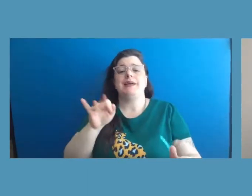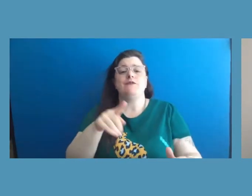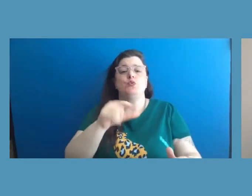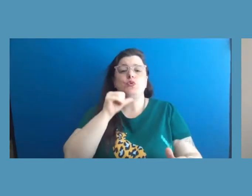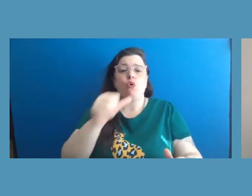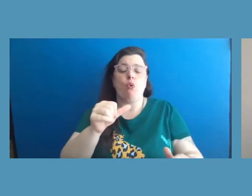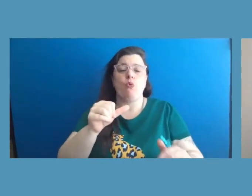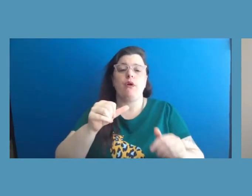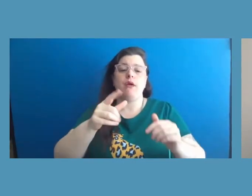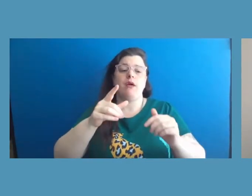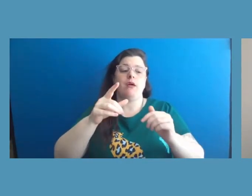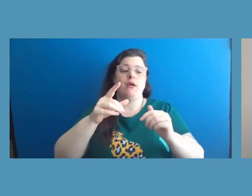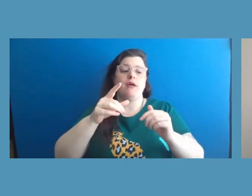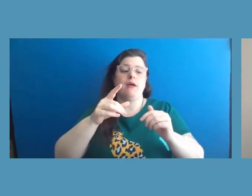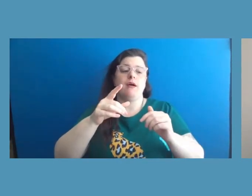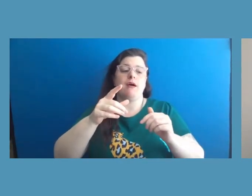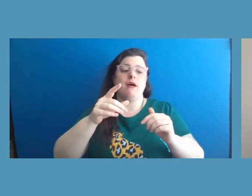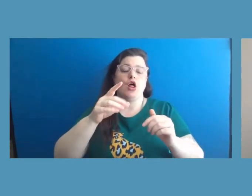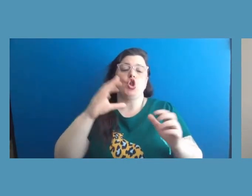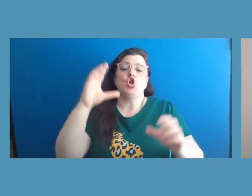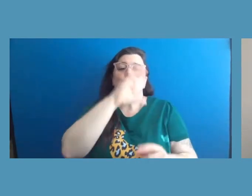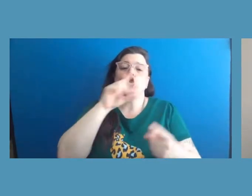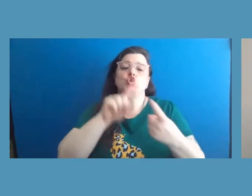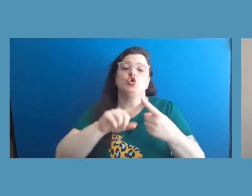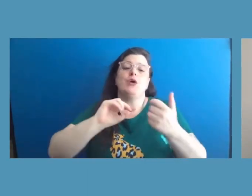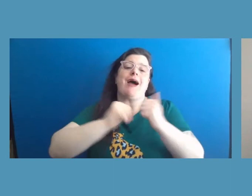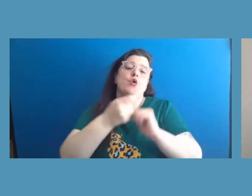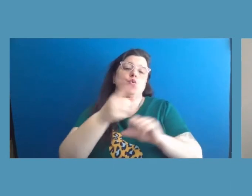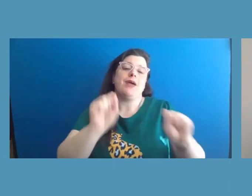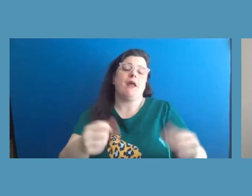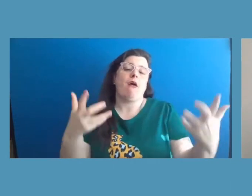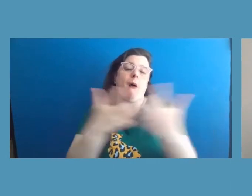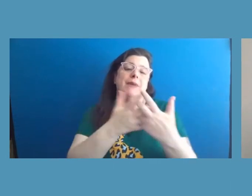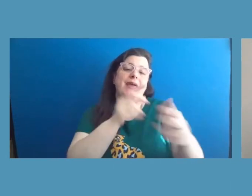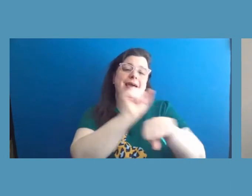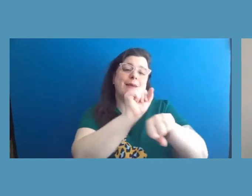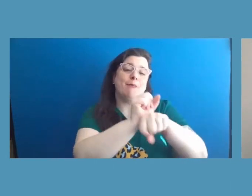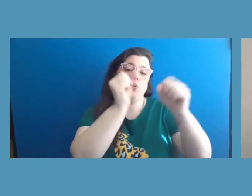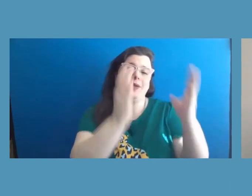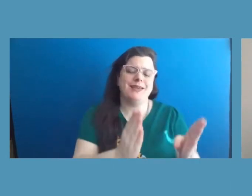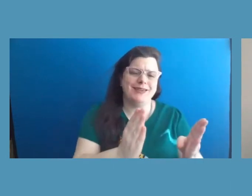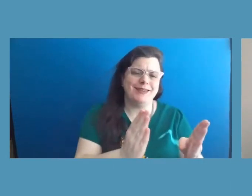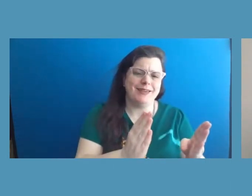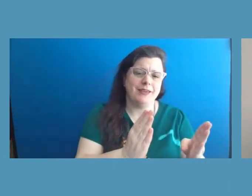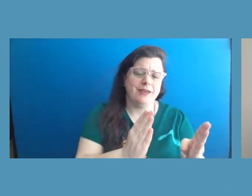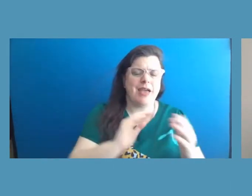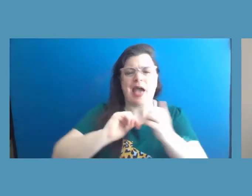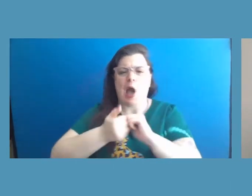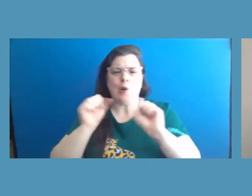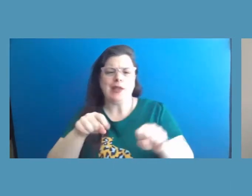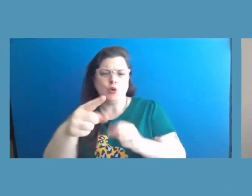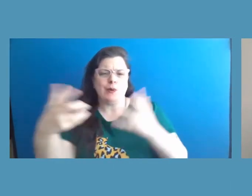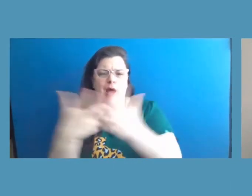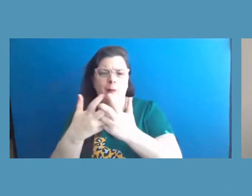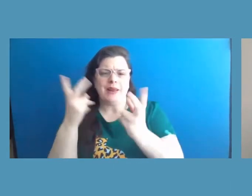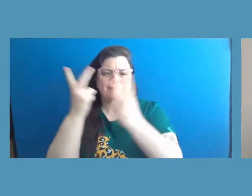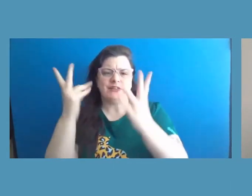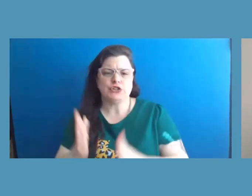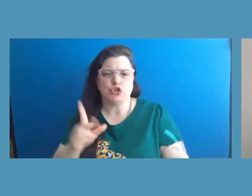different accommodations. And if you do not look to how you can accommodate an employee,